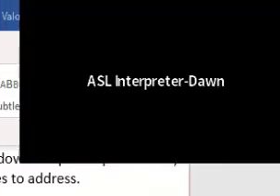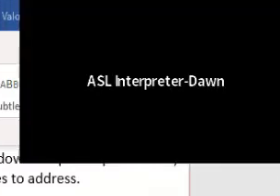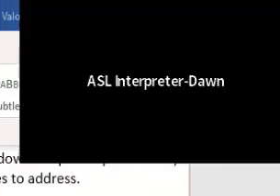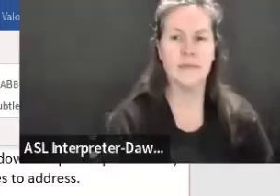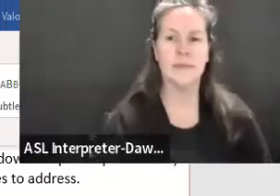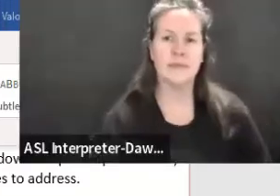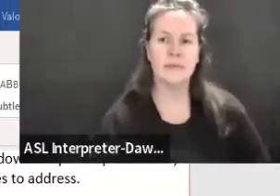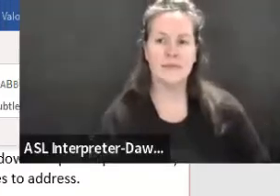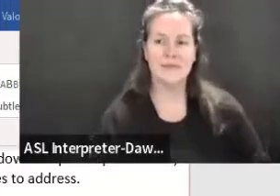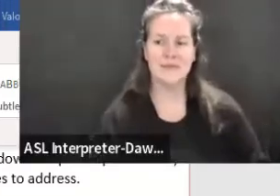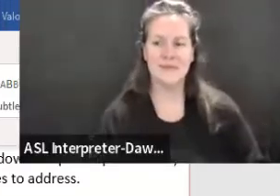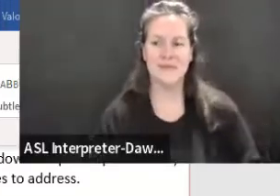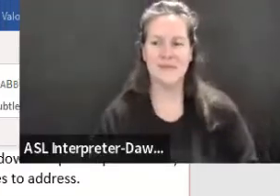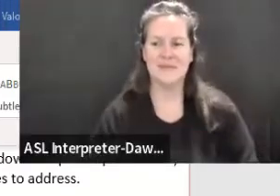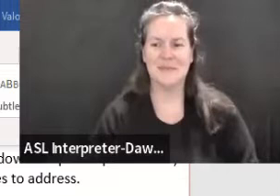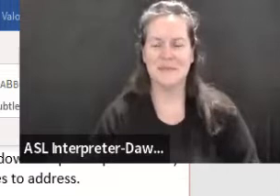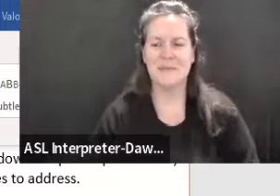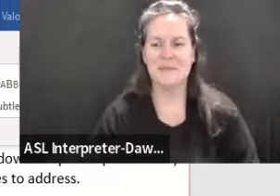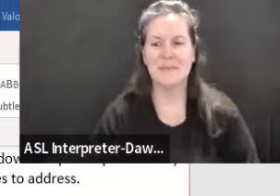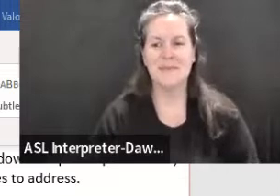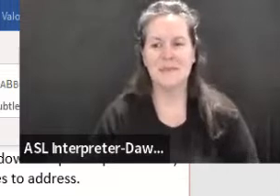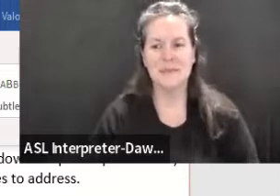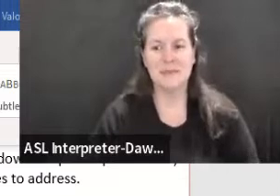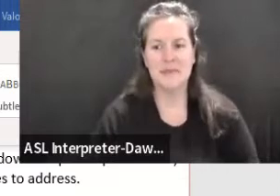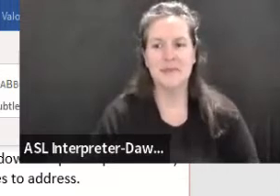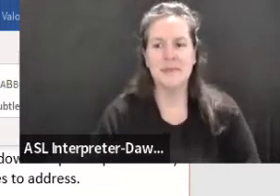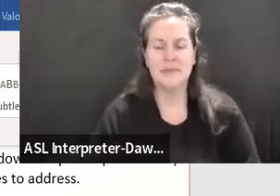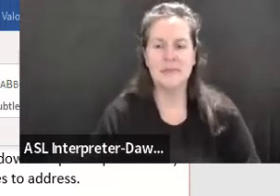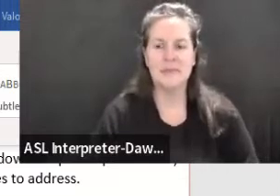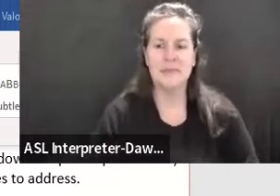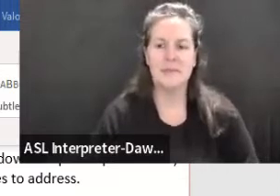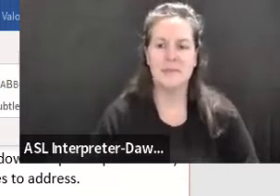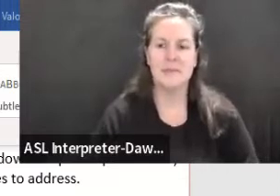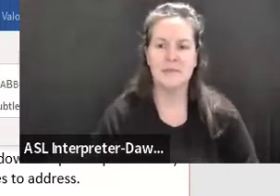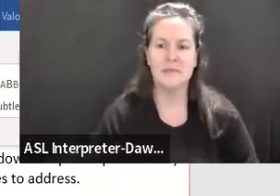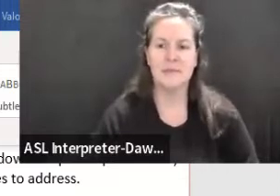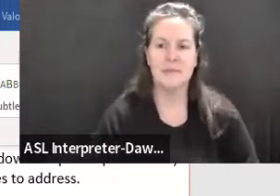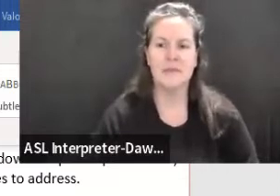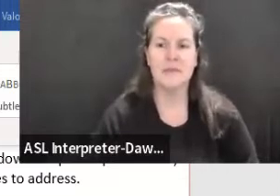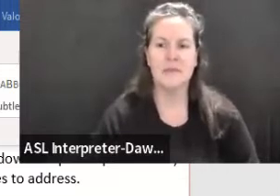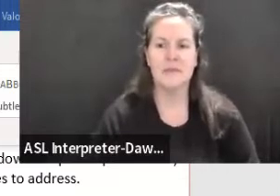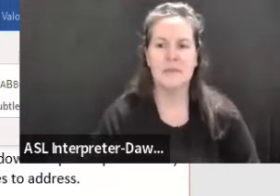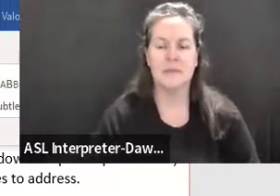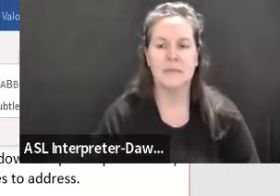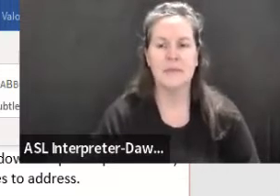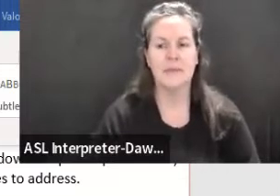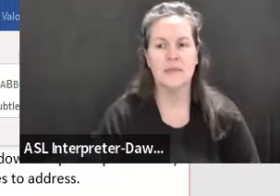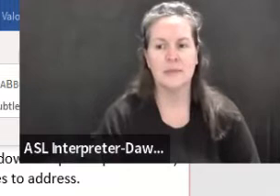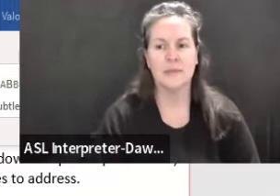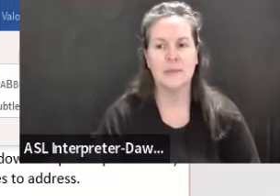having worked with a lot of different stakeholder groups, everybody's interpretation of a rule is different, you know,